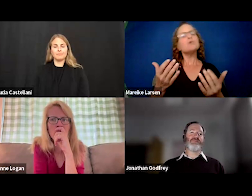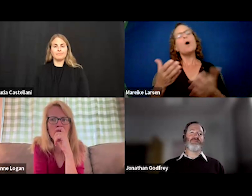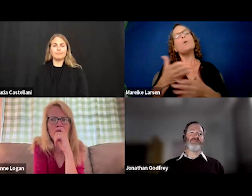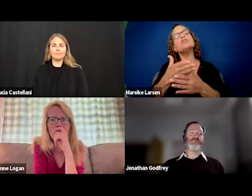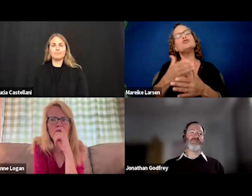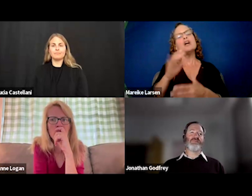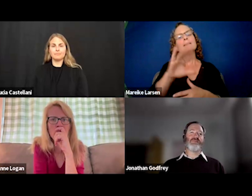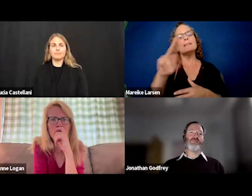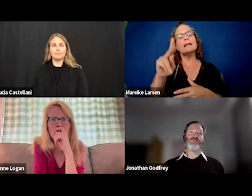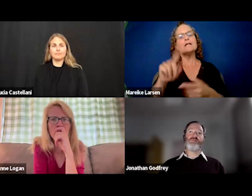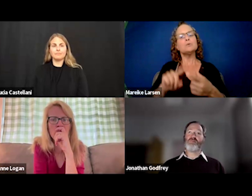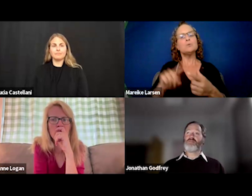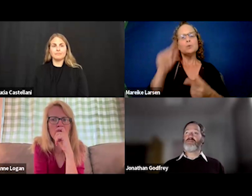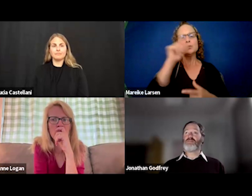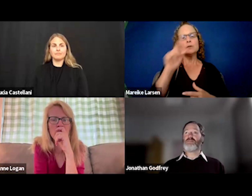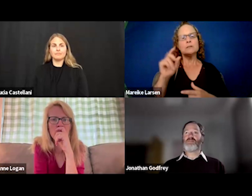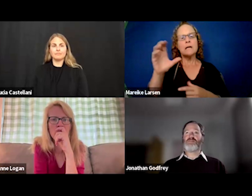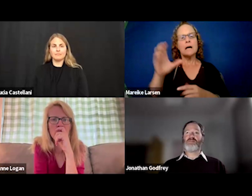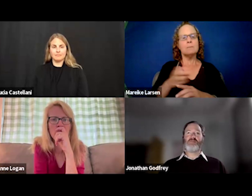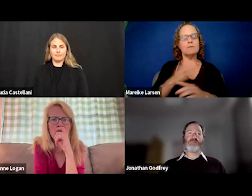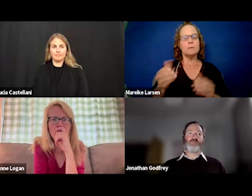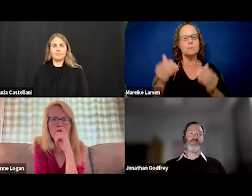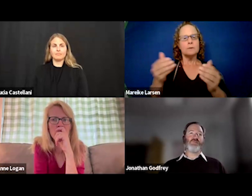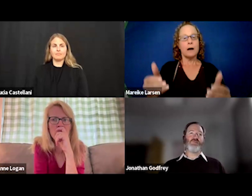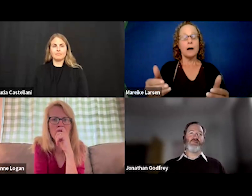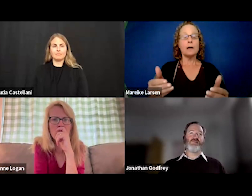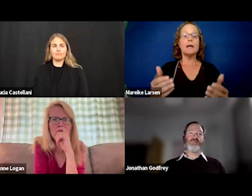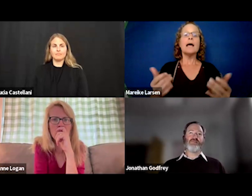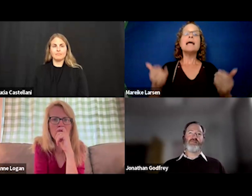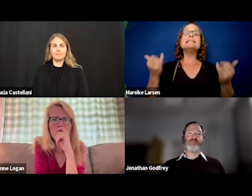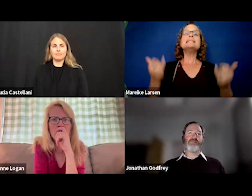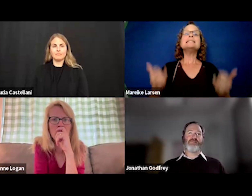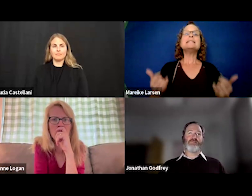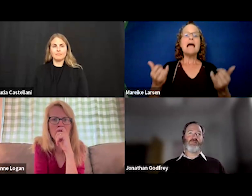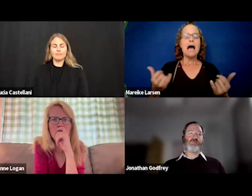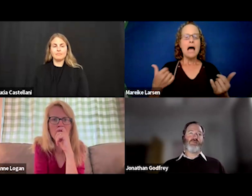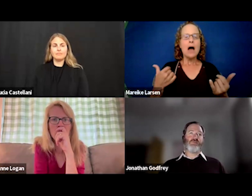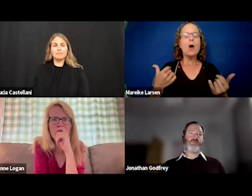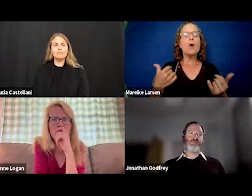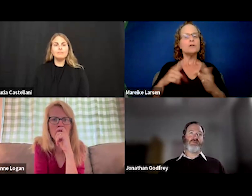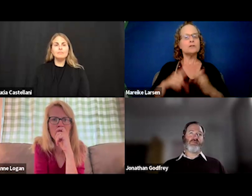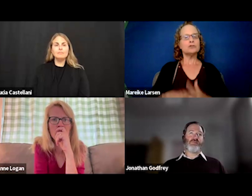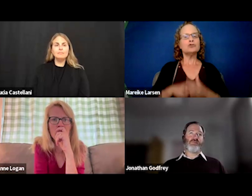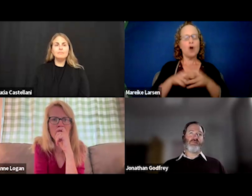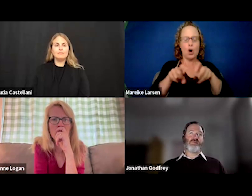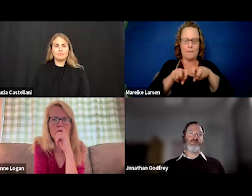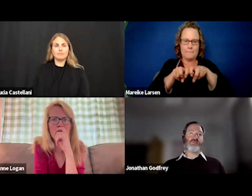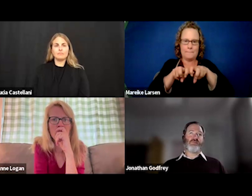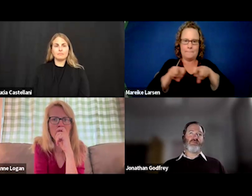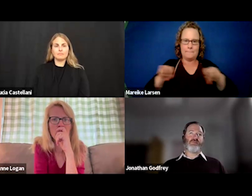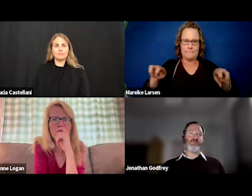And what we're going to do now is a panel discussion where we're going to share out some of the questions